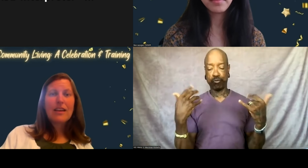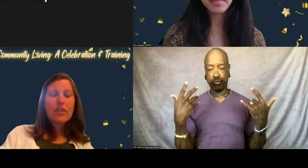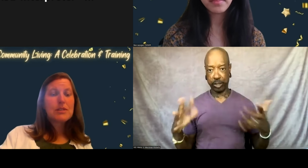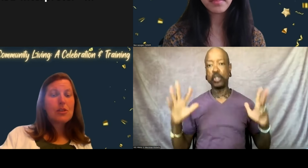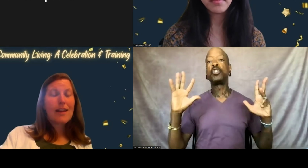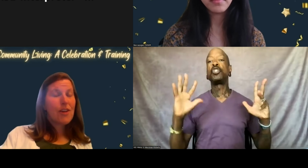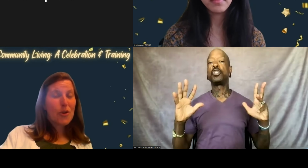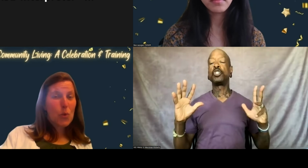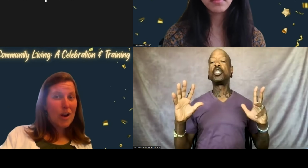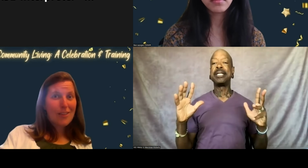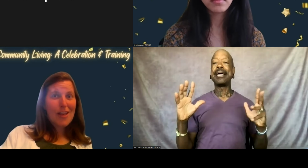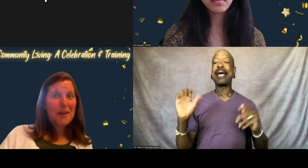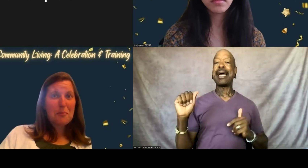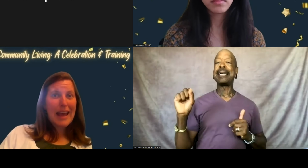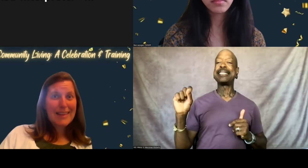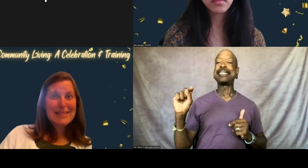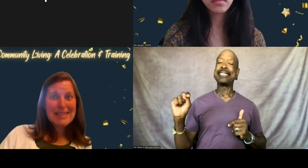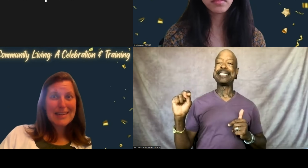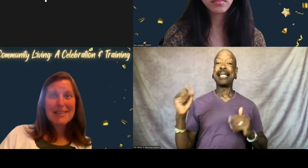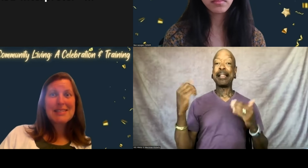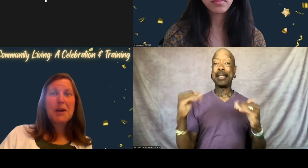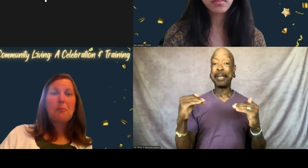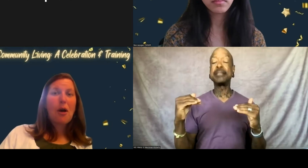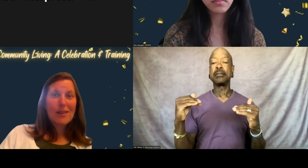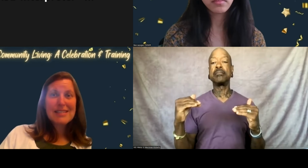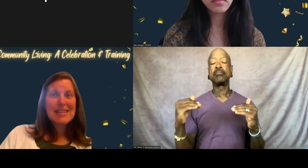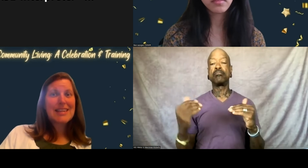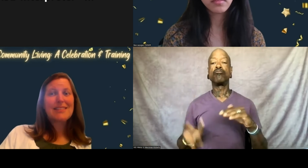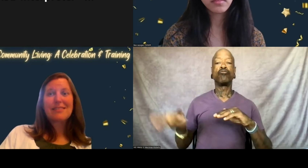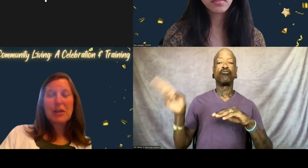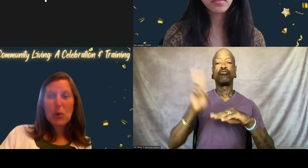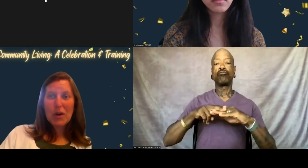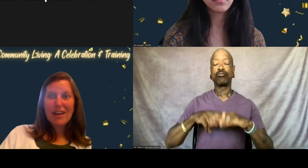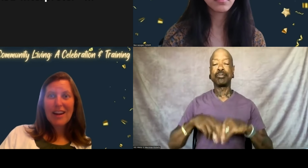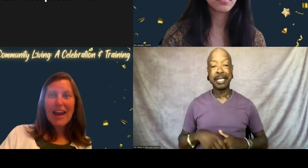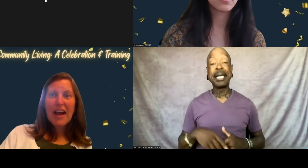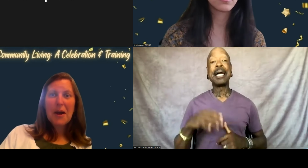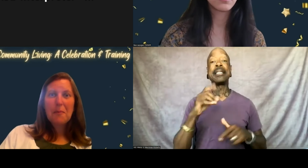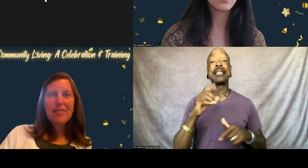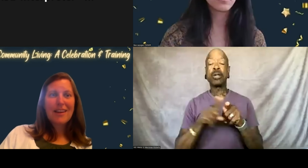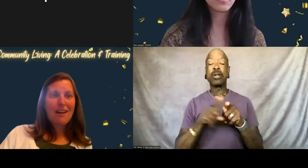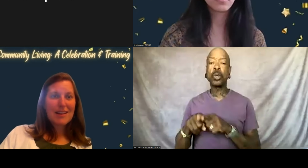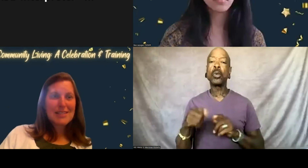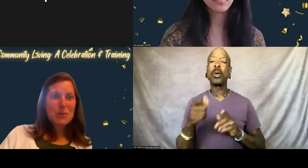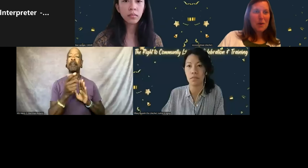over and over and over again that helped get us to where we are now.